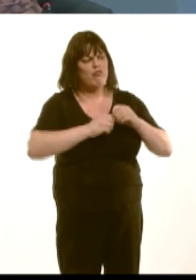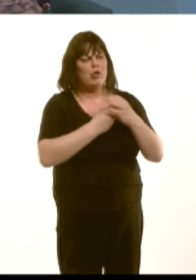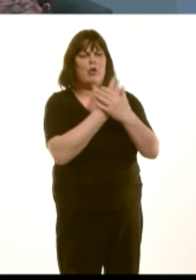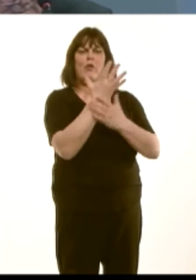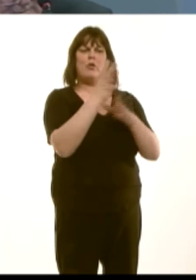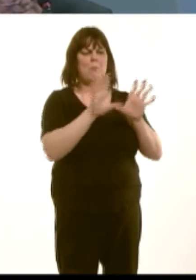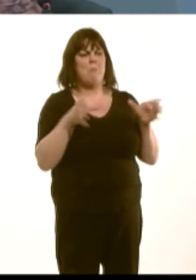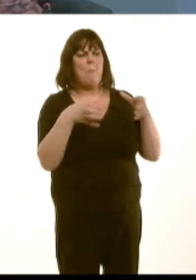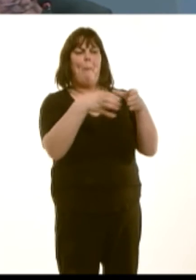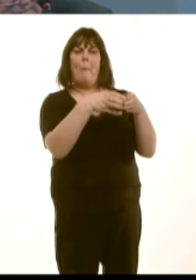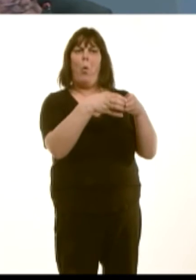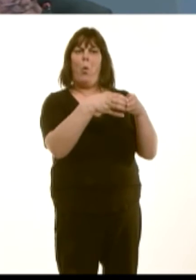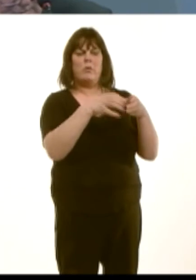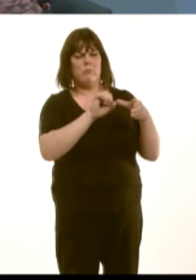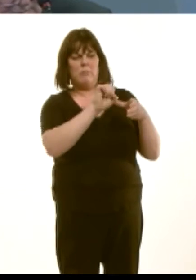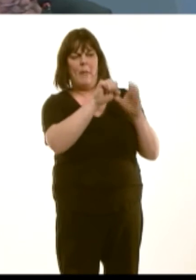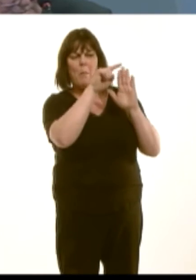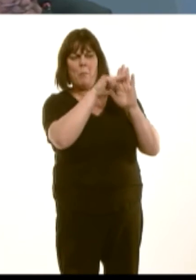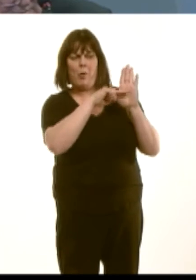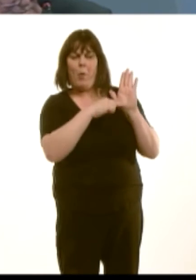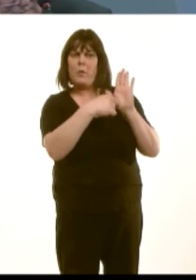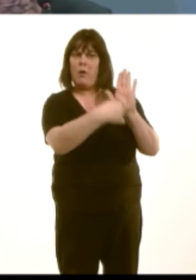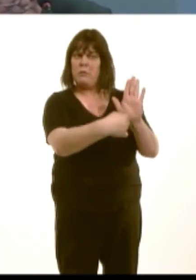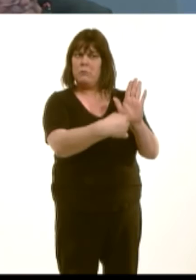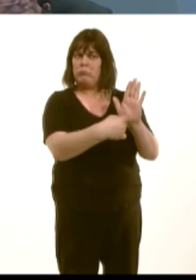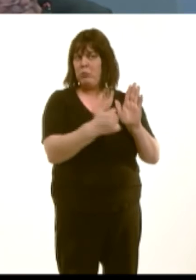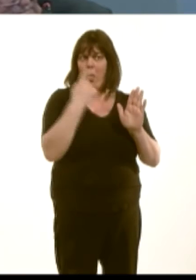this particular part of Cardiff, could be a good model to work off, especially around